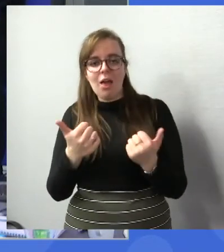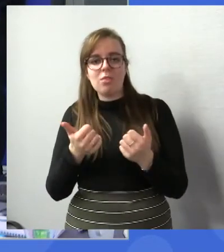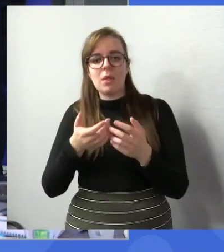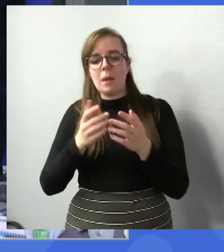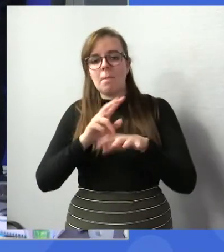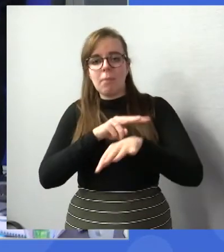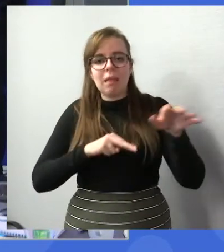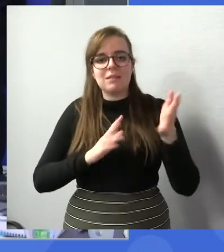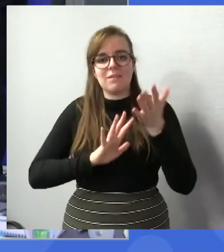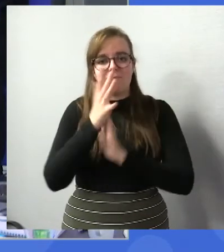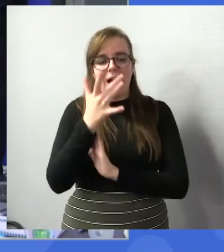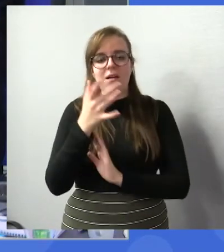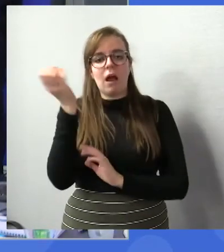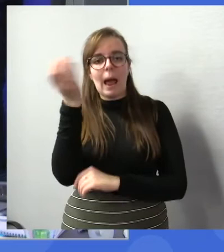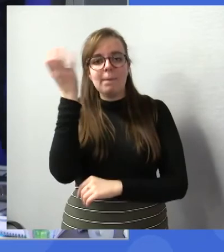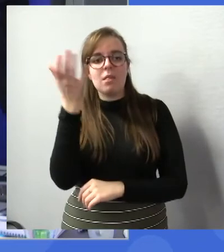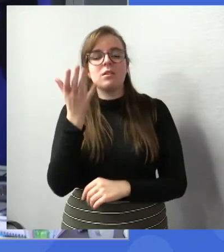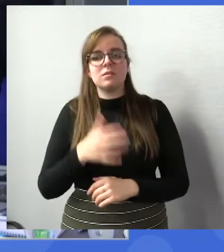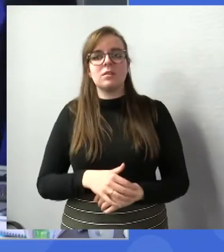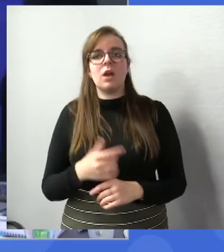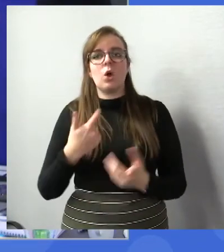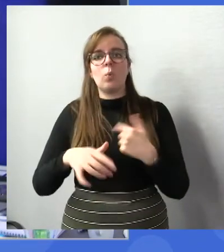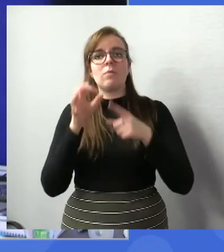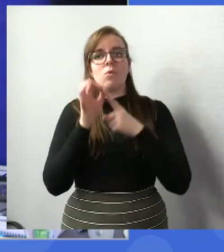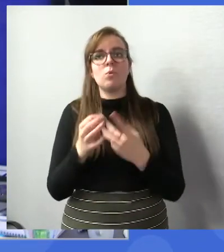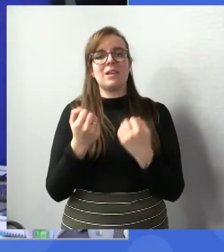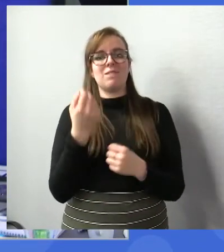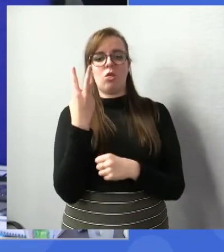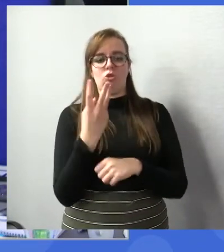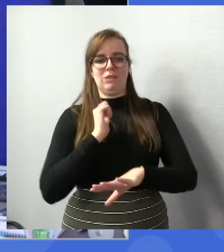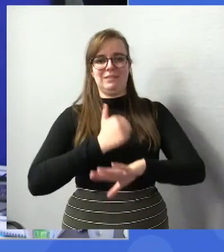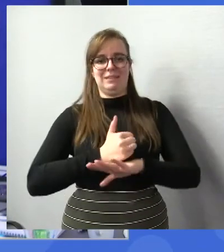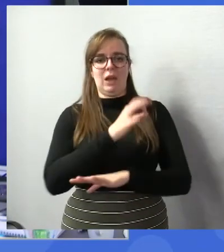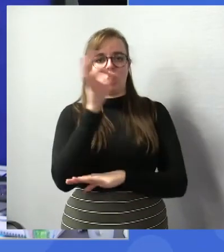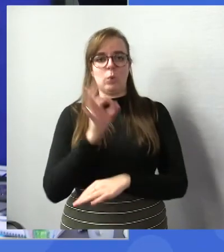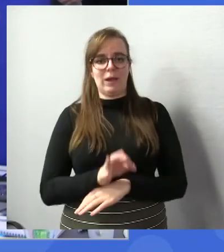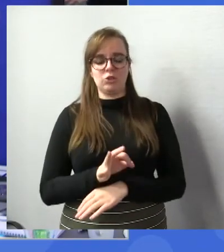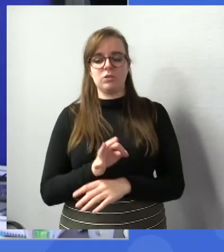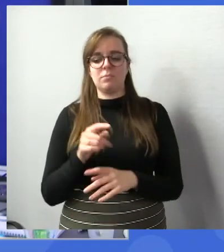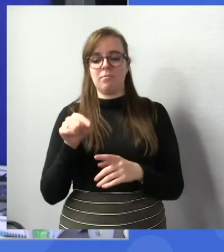we propose that there's preset questions by the settings members that are